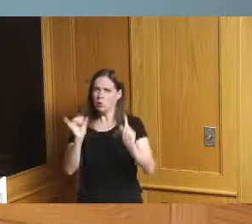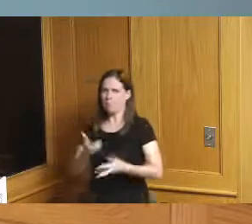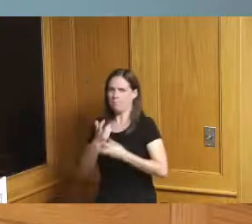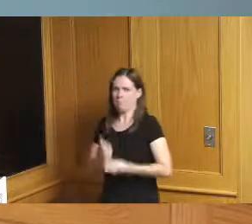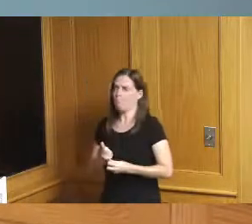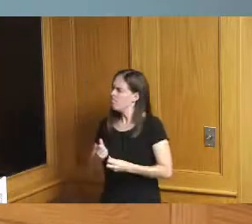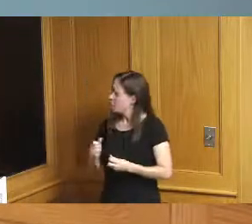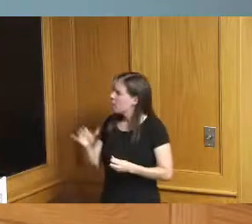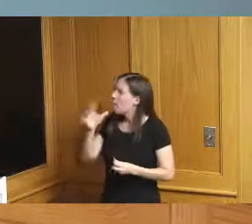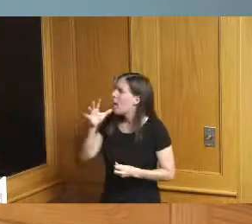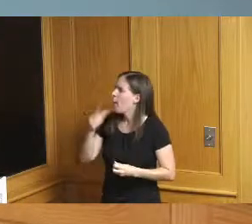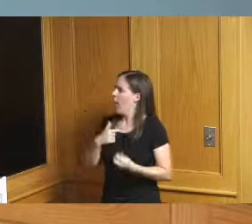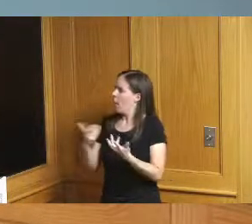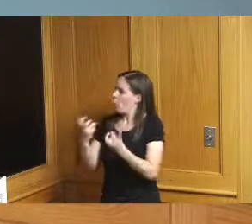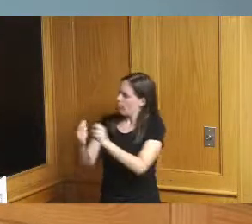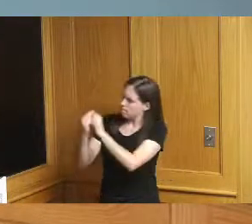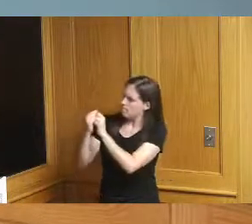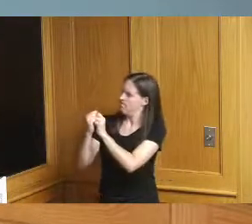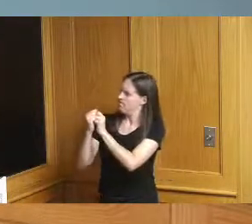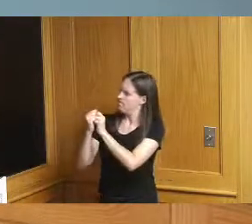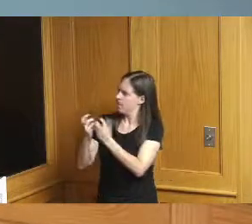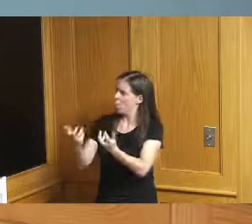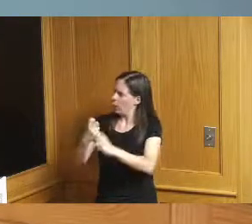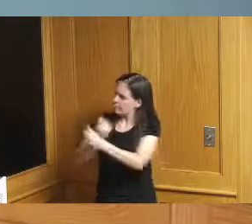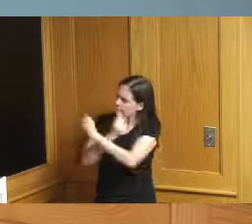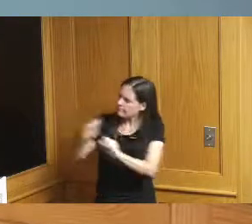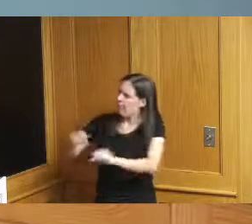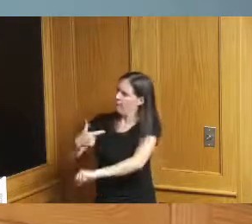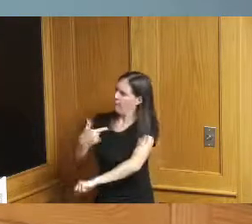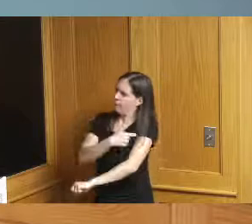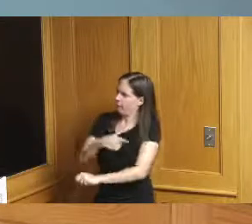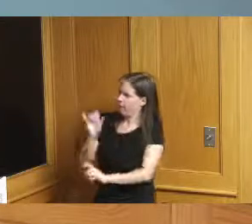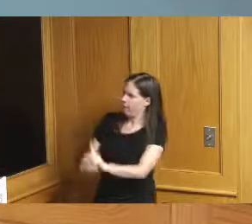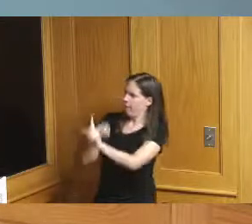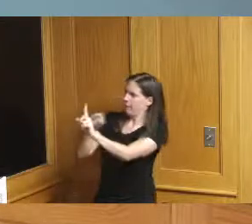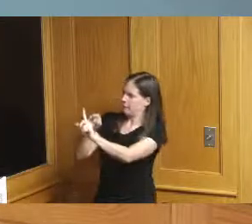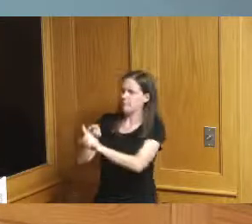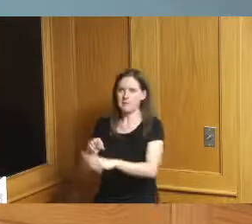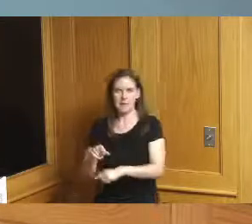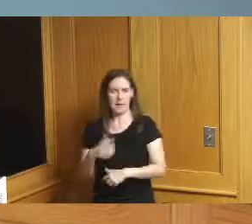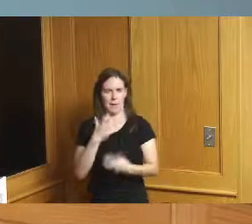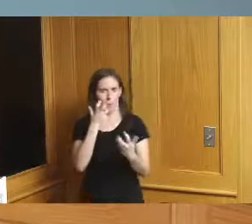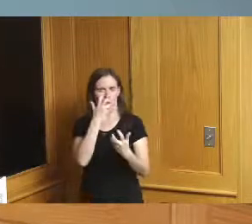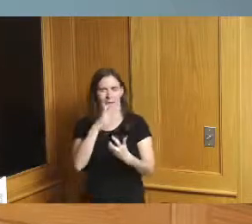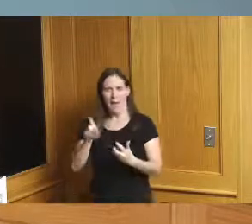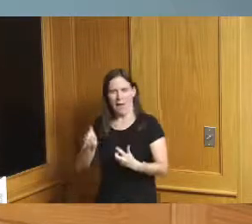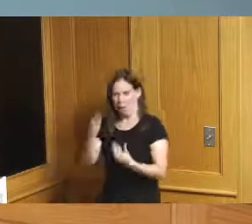to do it together so i said man i got to get that Commissioner Kesterman to know about this he would